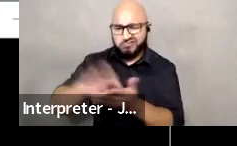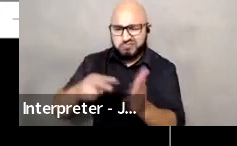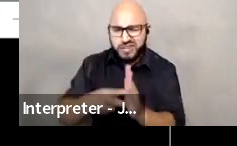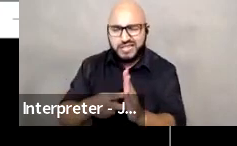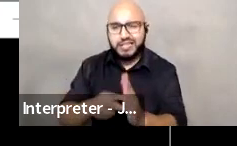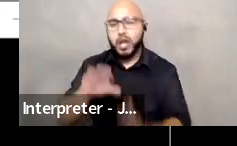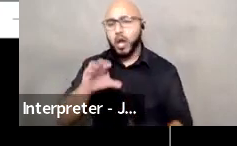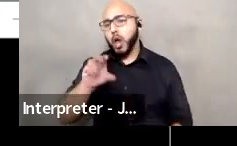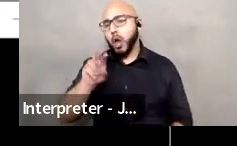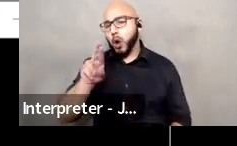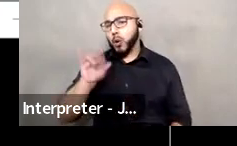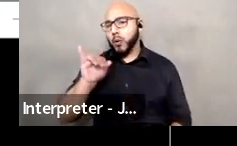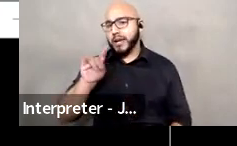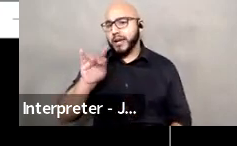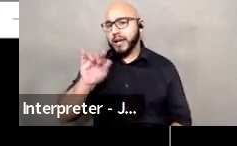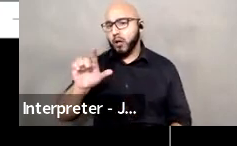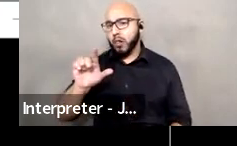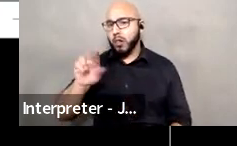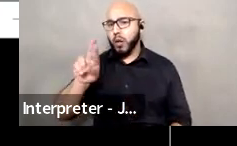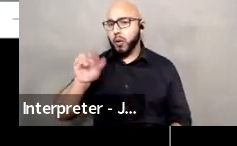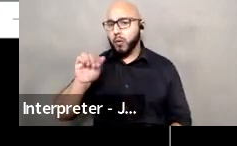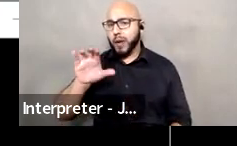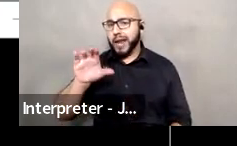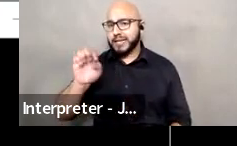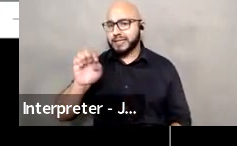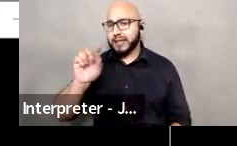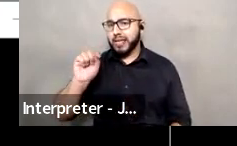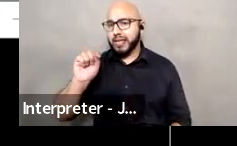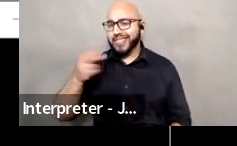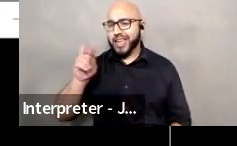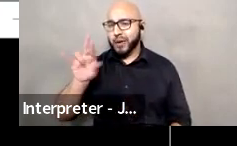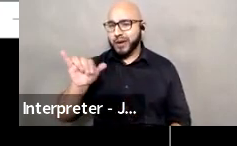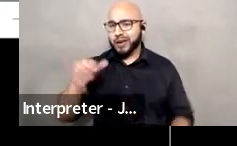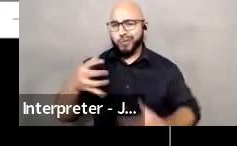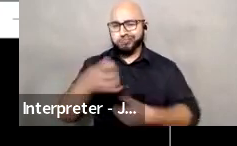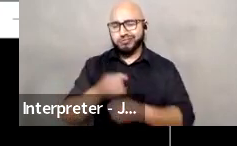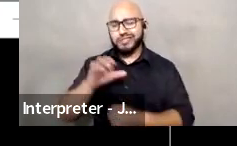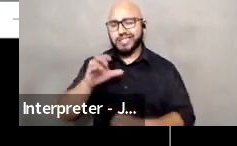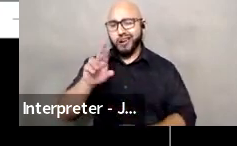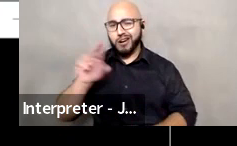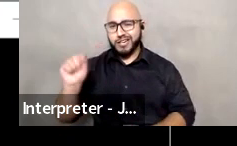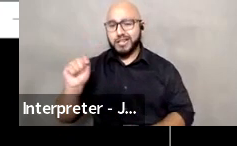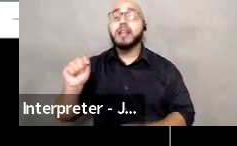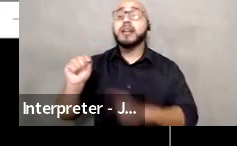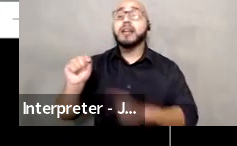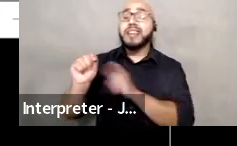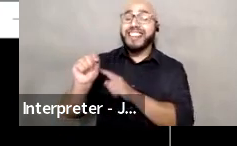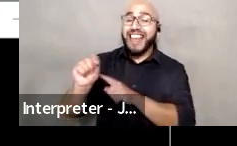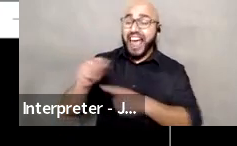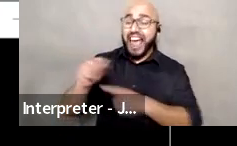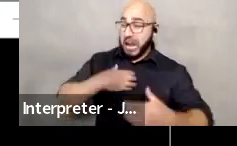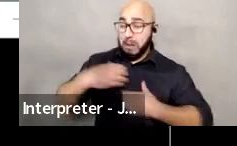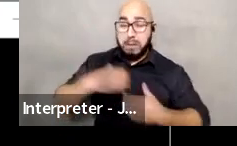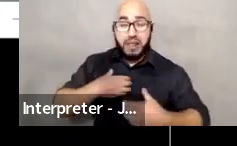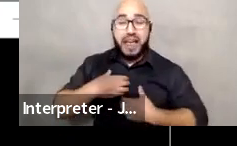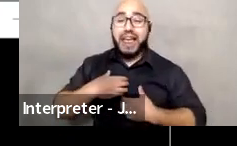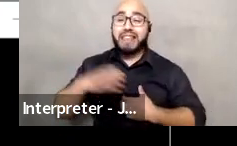And. How it somehow. I mean, the complaint has been that it is somehow. Infecting or harming.